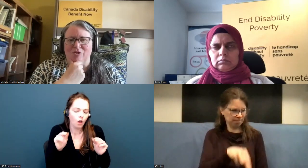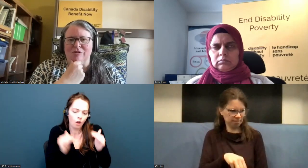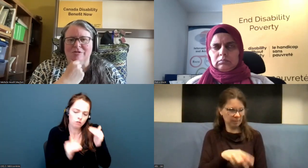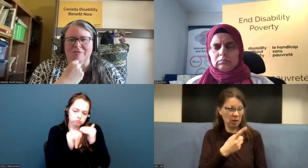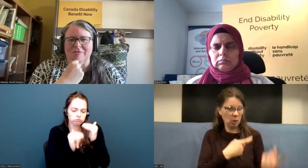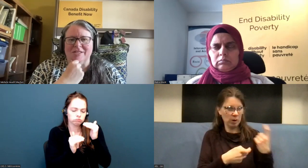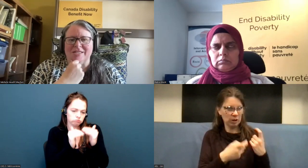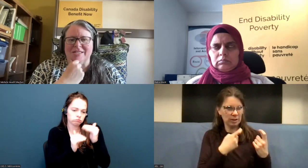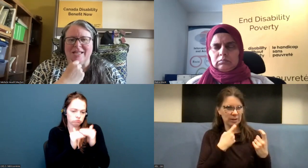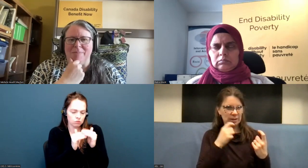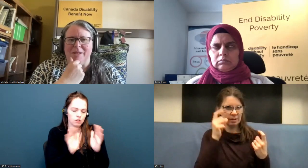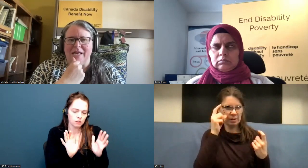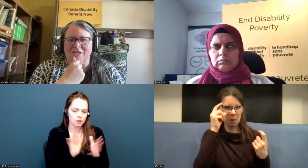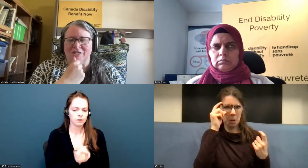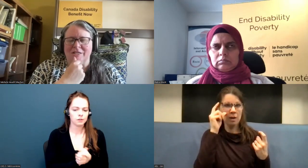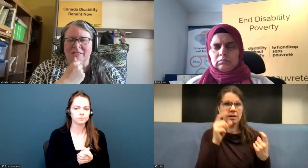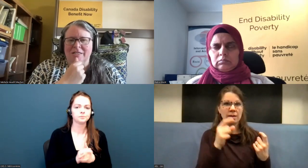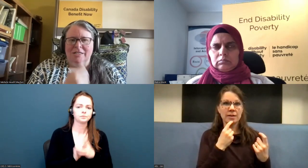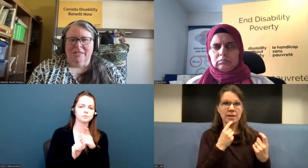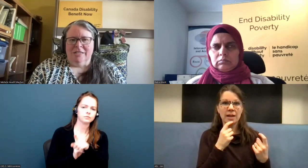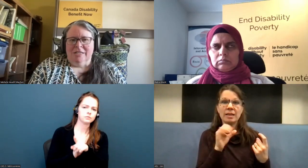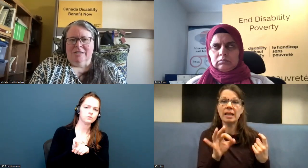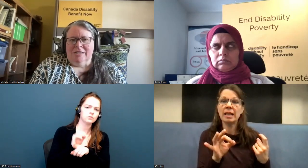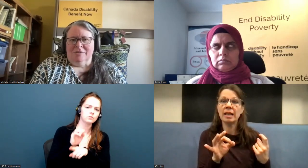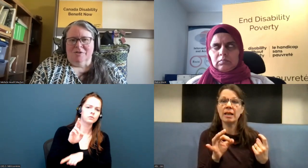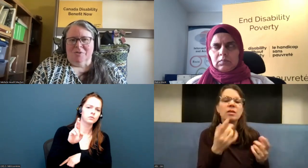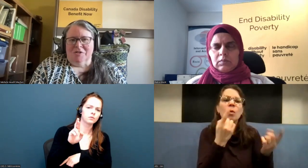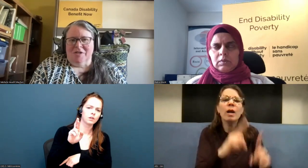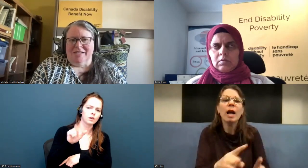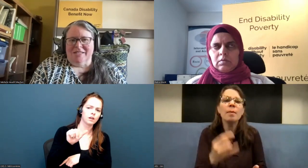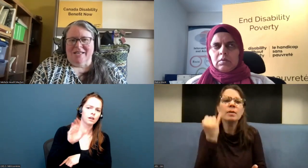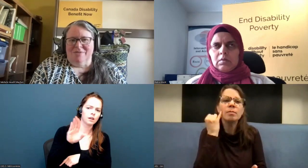FALLS OR IF THERE IS A SNAP ELECTION. DO YOU WANT TO ANSWER THAT ONE?